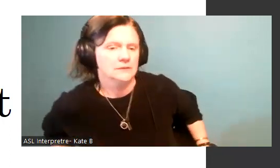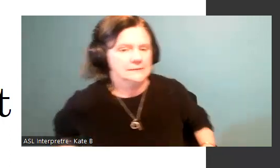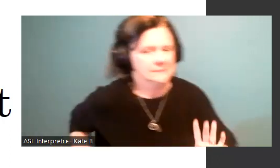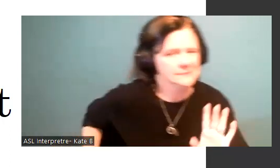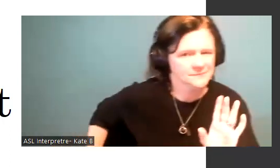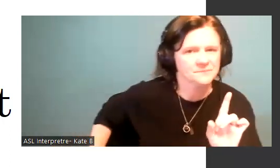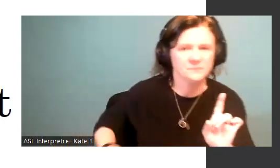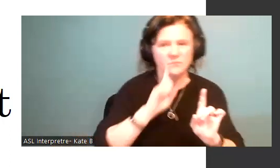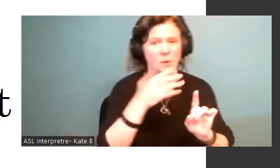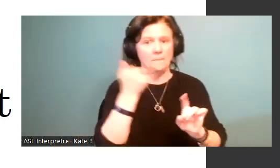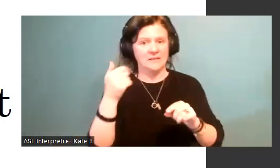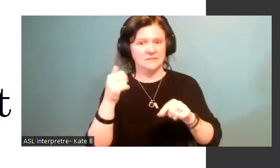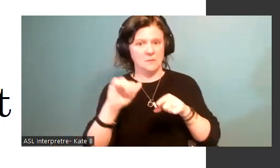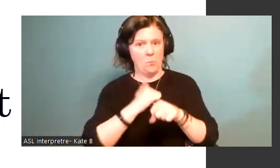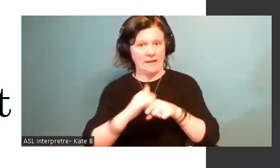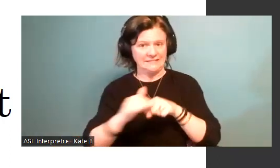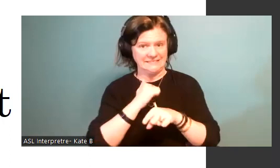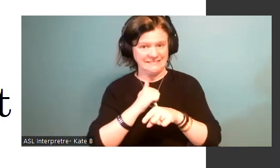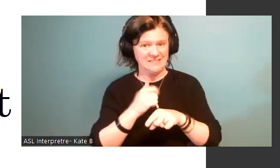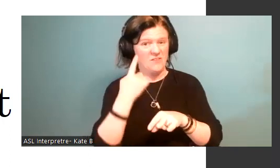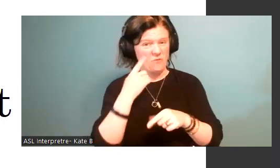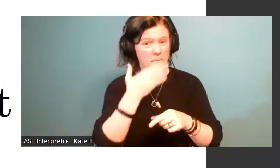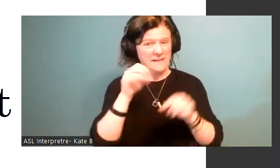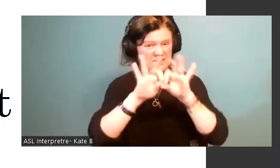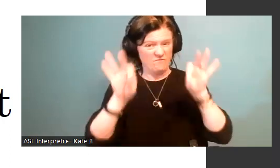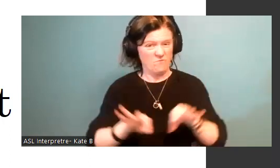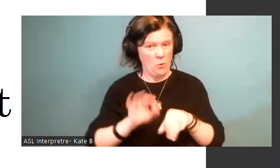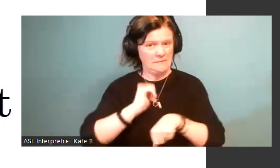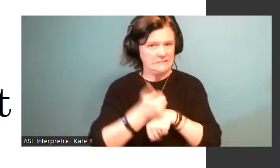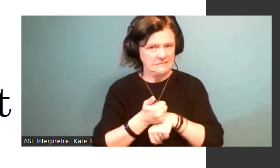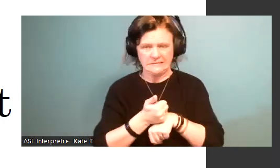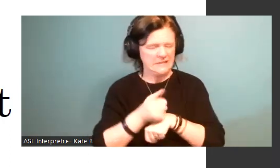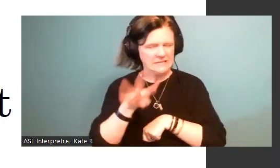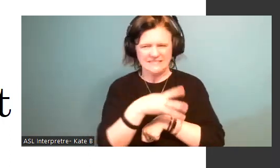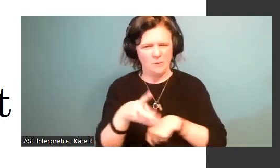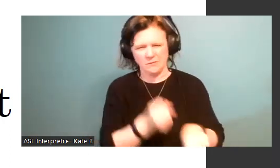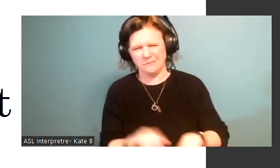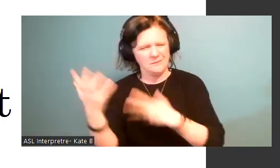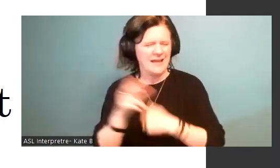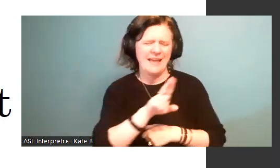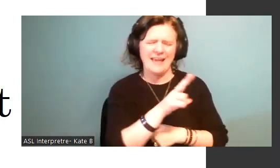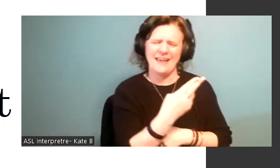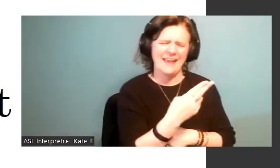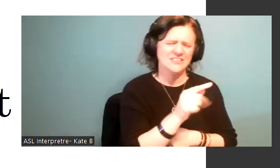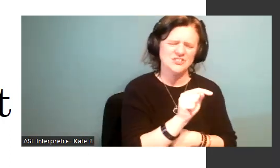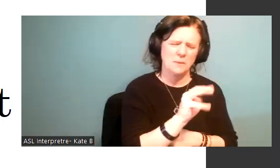table, but give the role equals presentation, a screen reader will read it as text, not as a